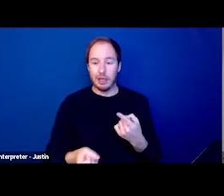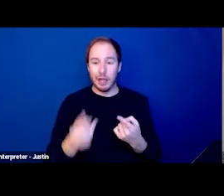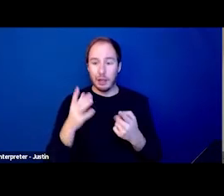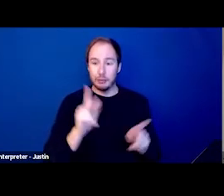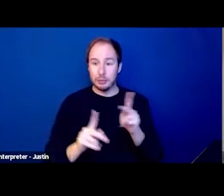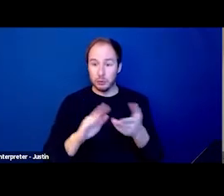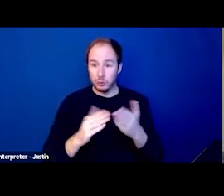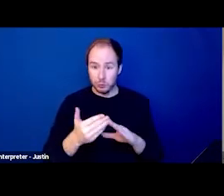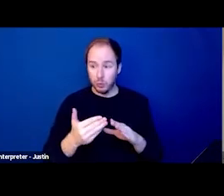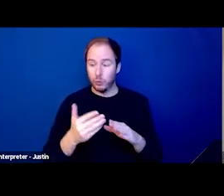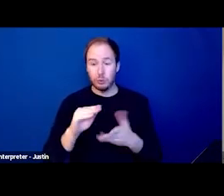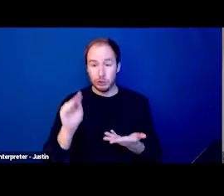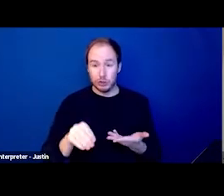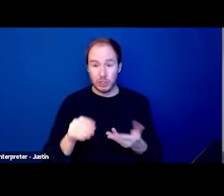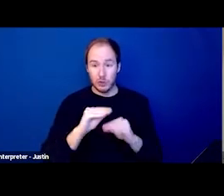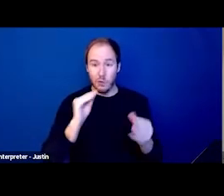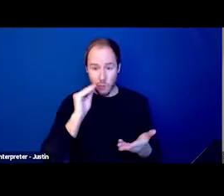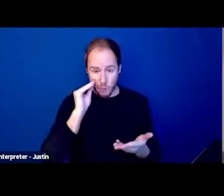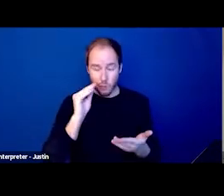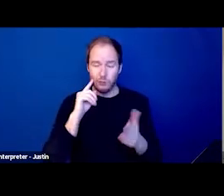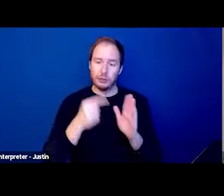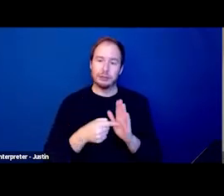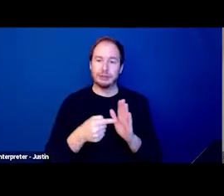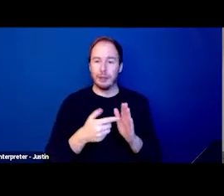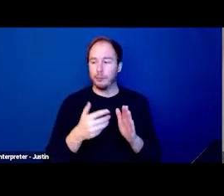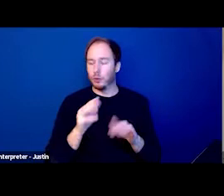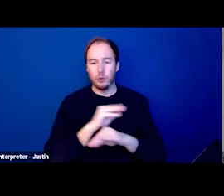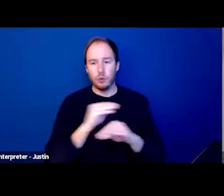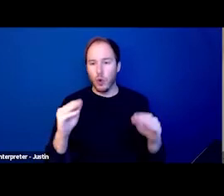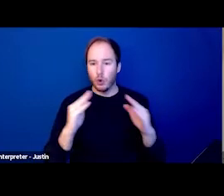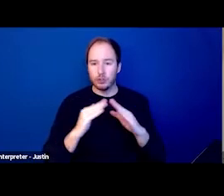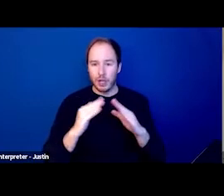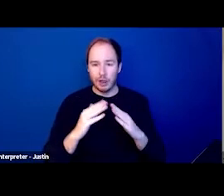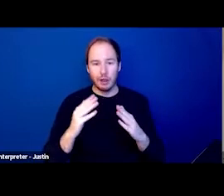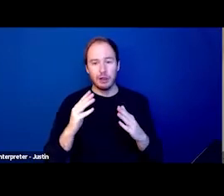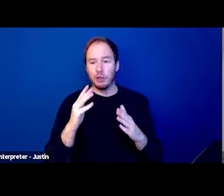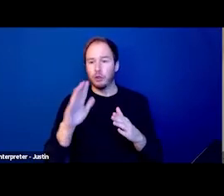are experiencing homelessness. In particular, unsheltered homelessness. You know, what your geography is.